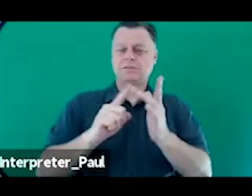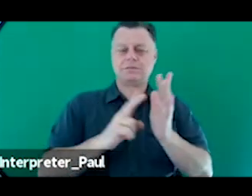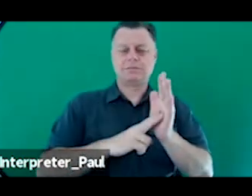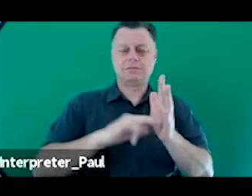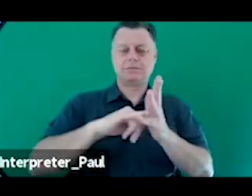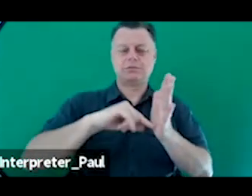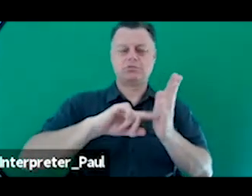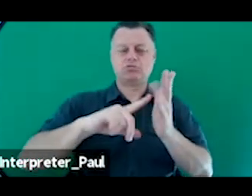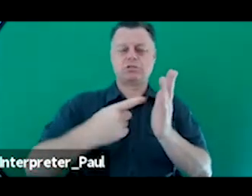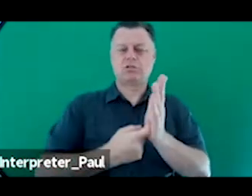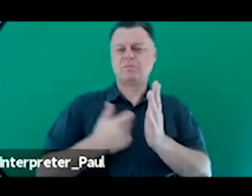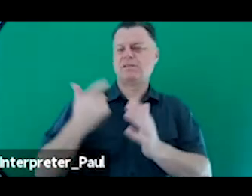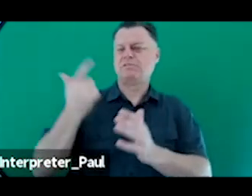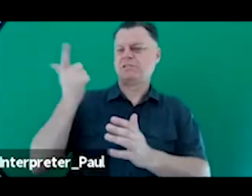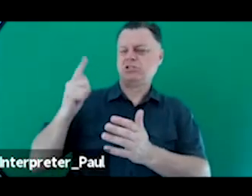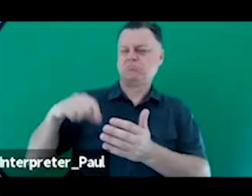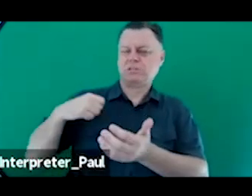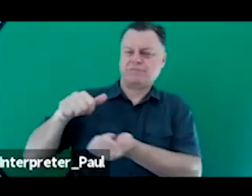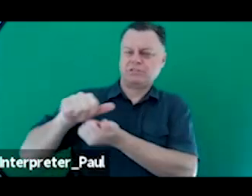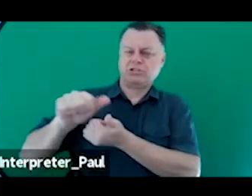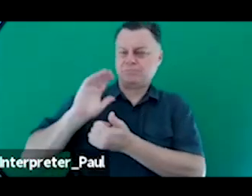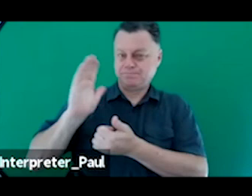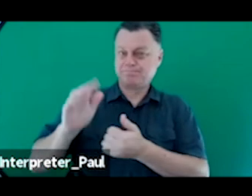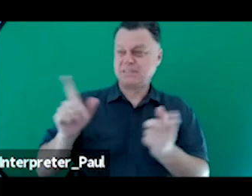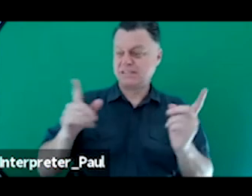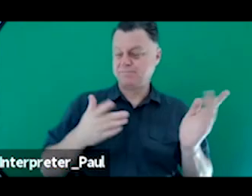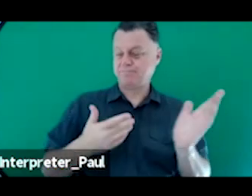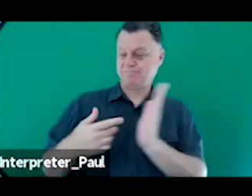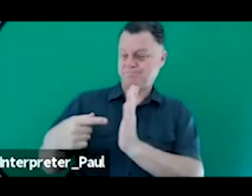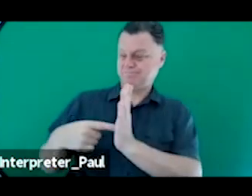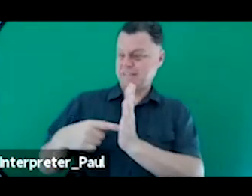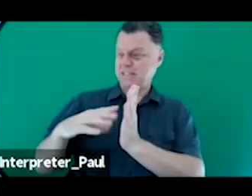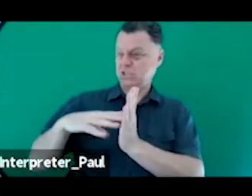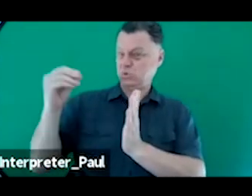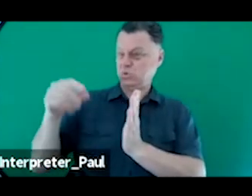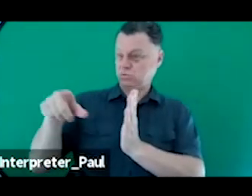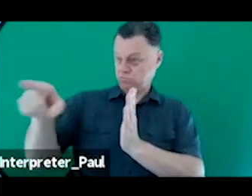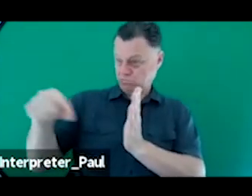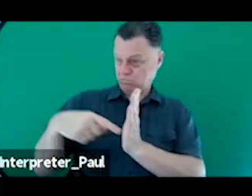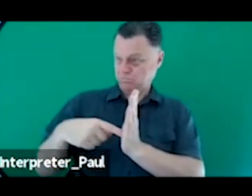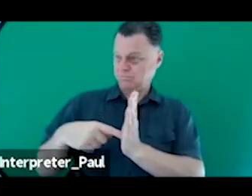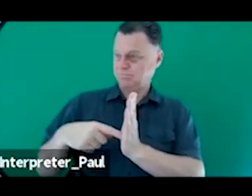inclusion plan for the student,” and, “If you were to take these two actions - if you were to